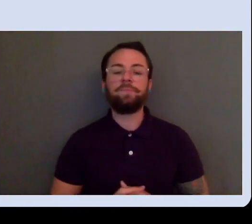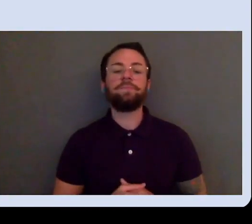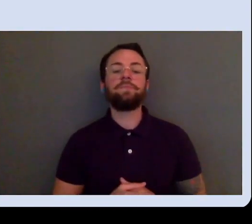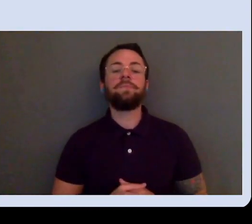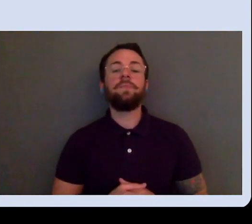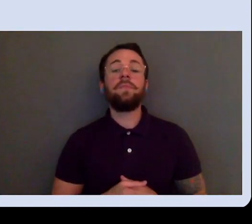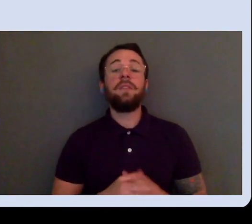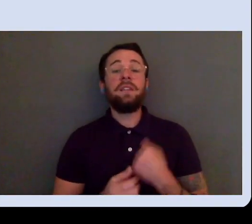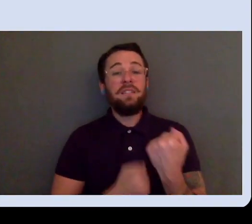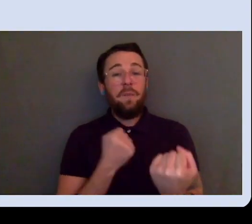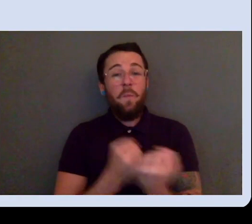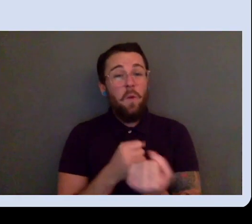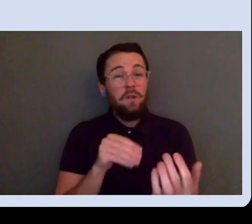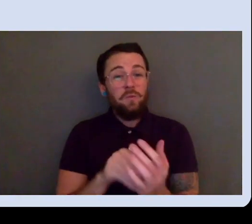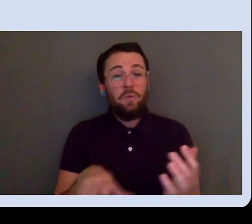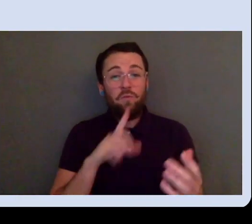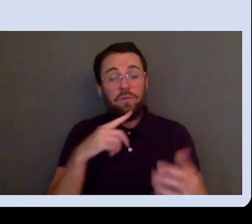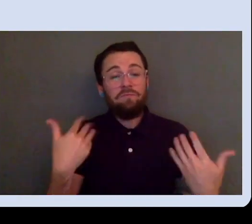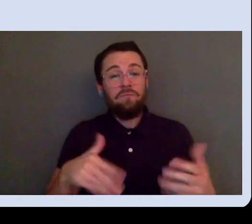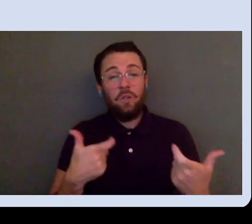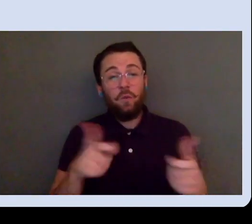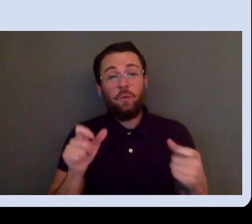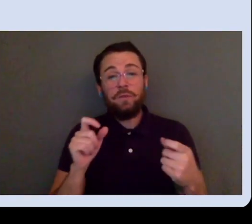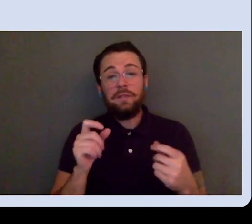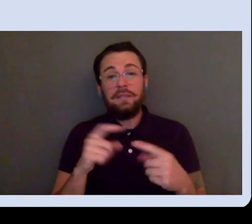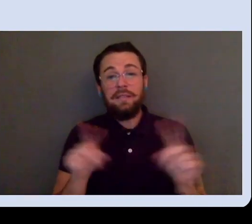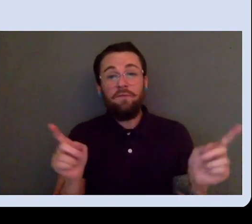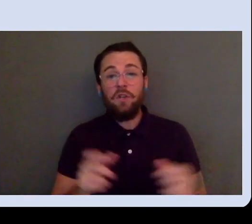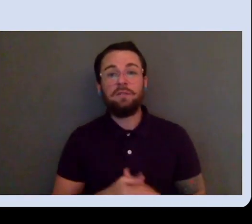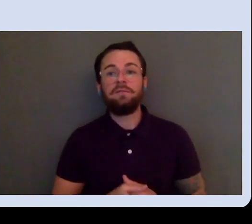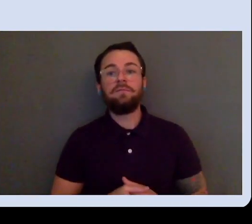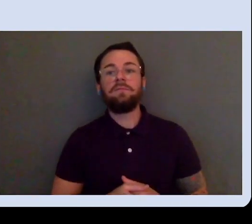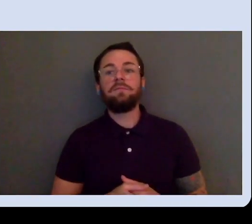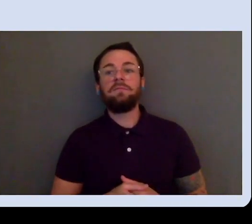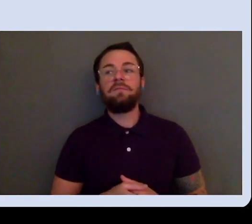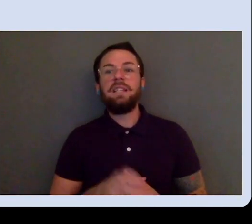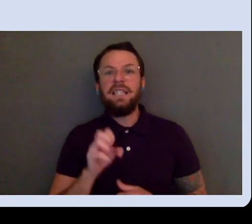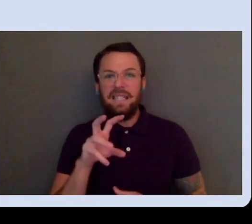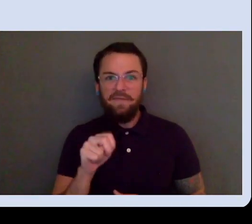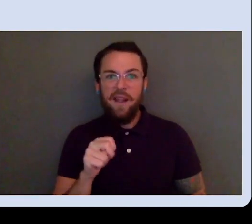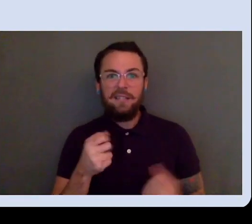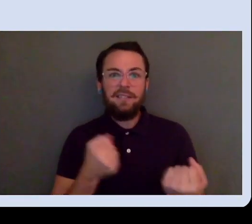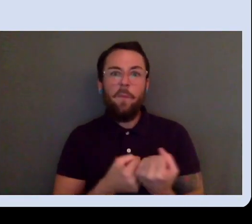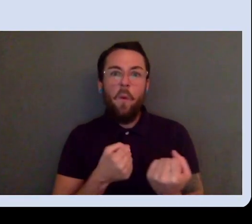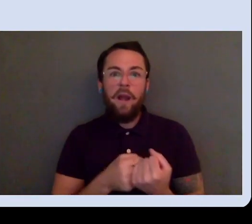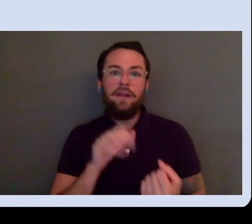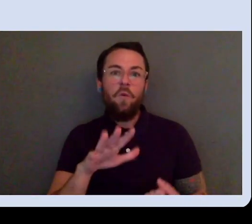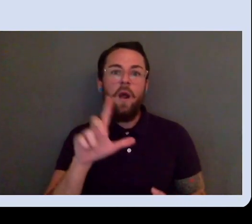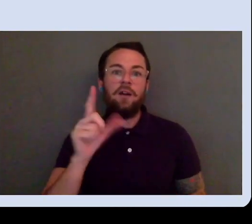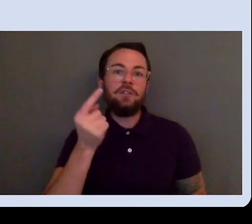Our goal is to protect students which is absolutely number one!